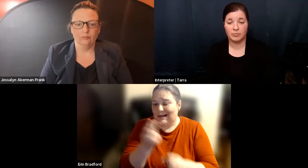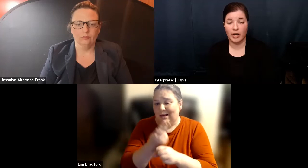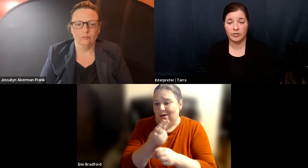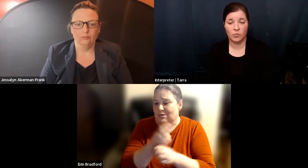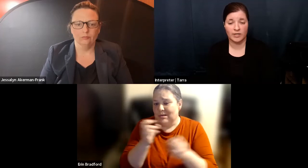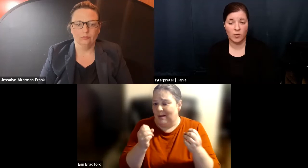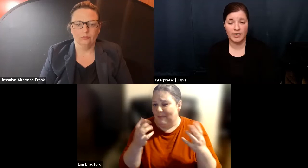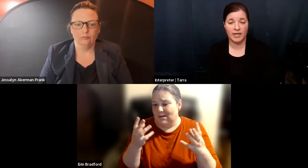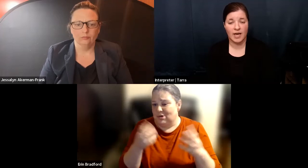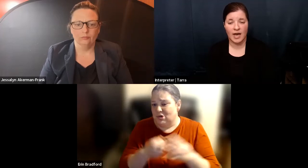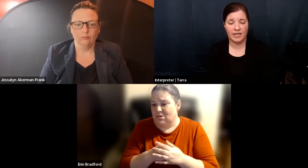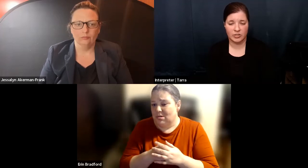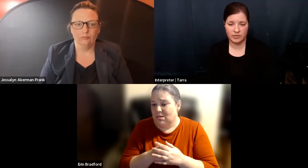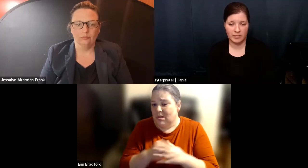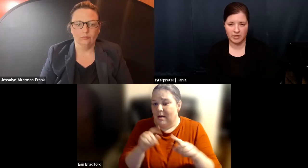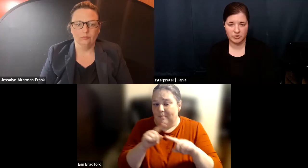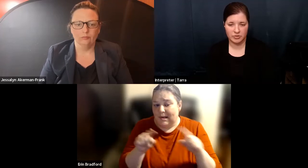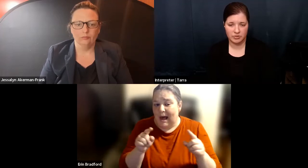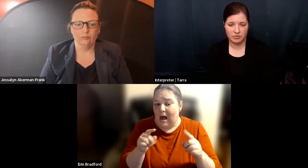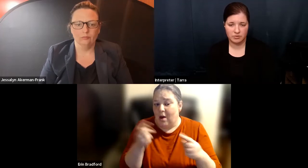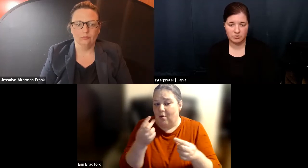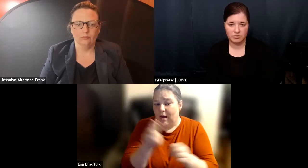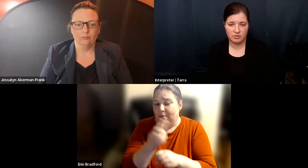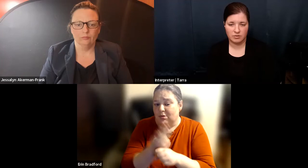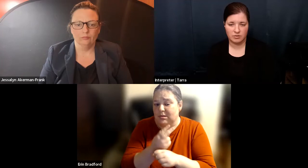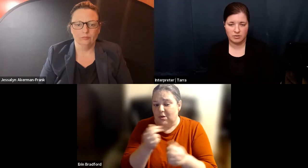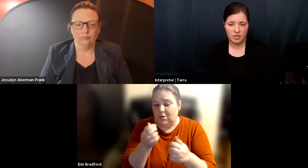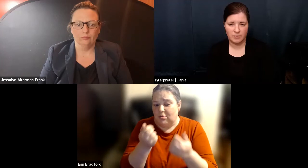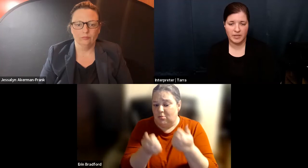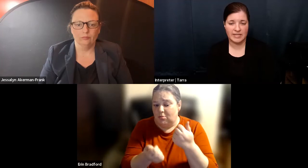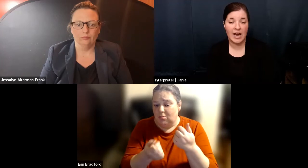And when I'm at the reference desk, I ask for the CCTV, and that helps a lot as well.